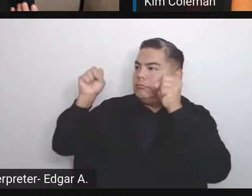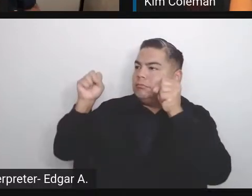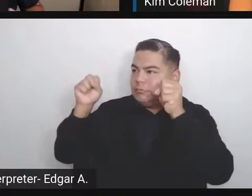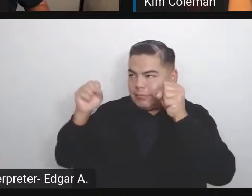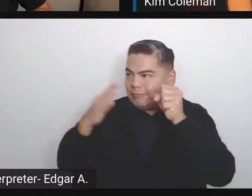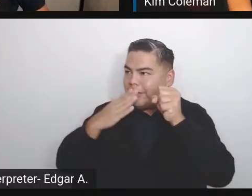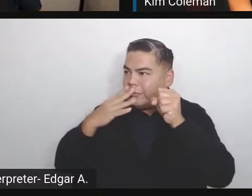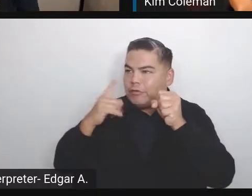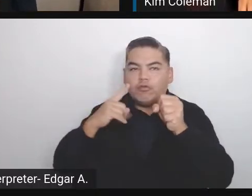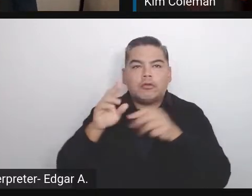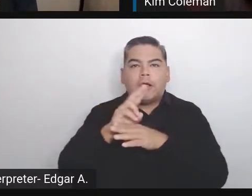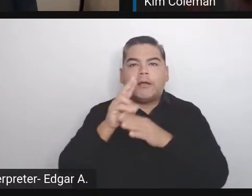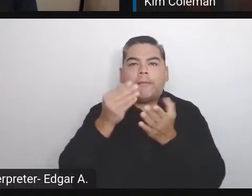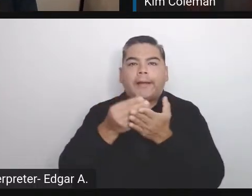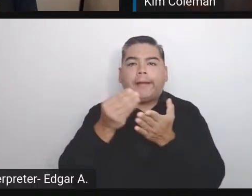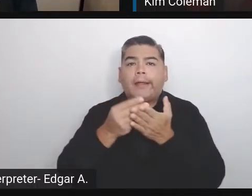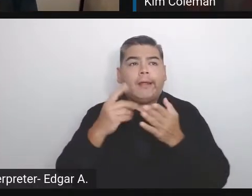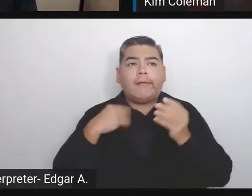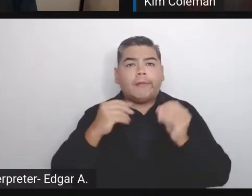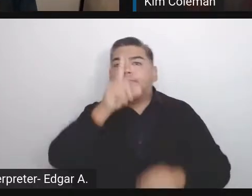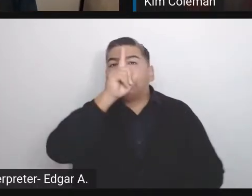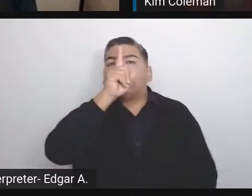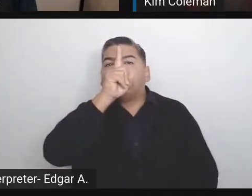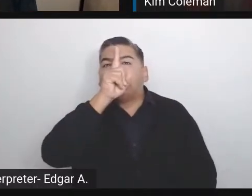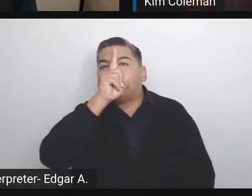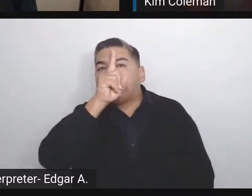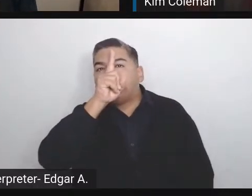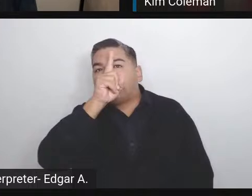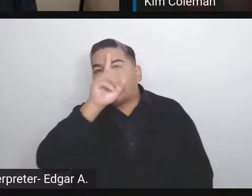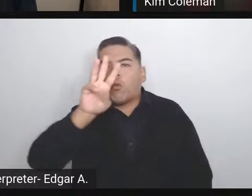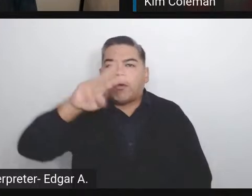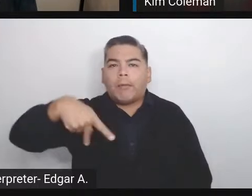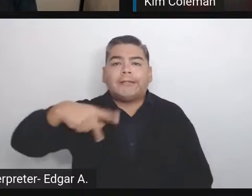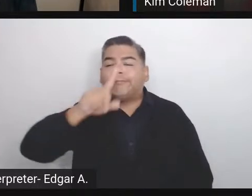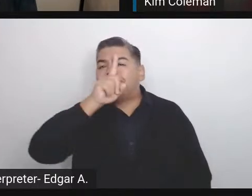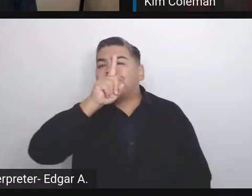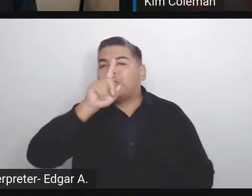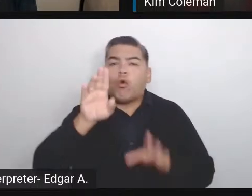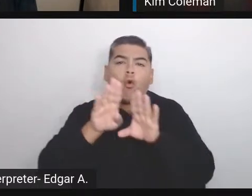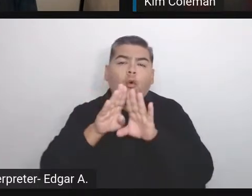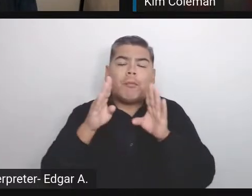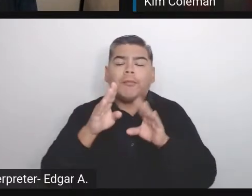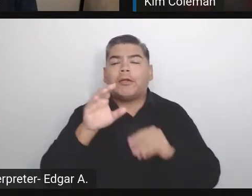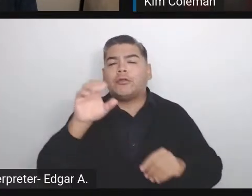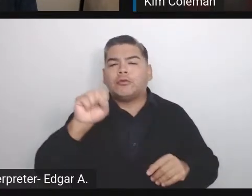about especially for open source because we share our code and someone is using it and earning money without mentioning us. Many interesting things.